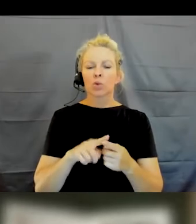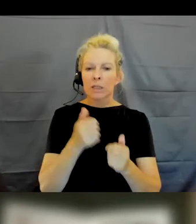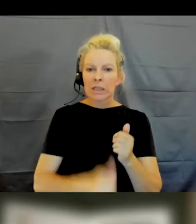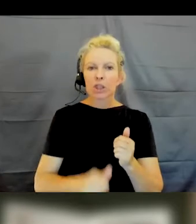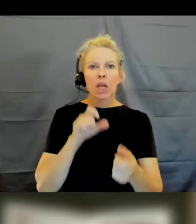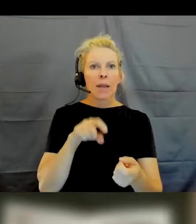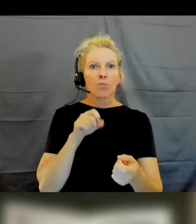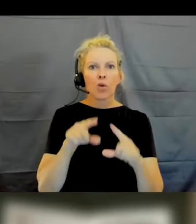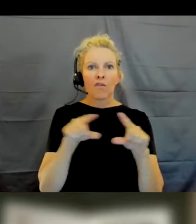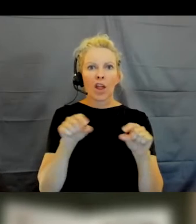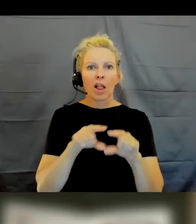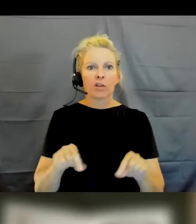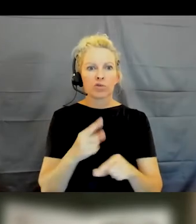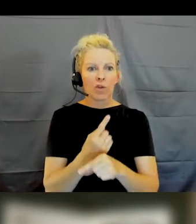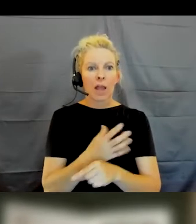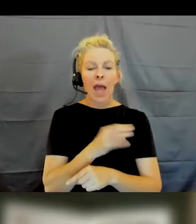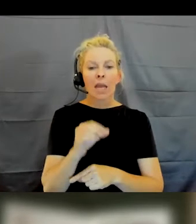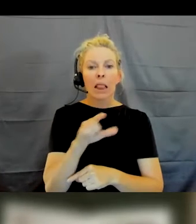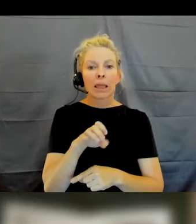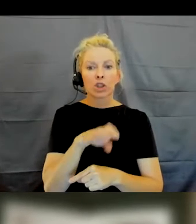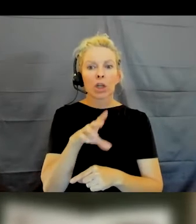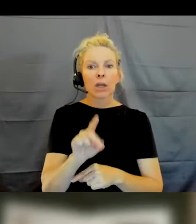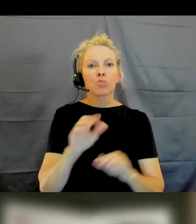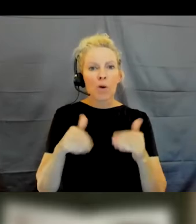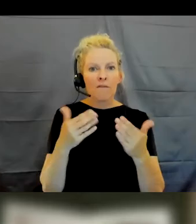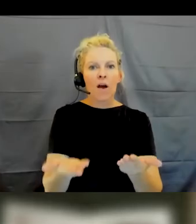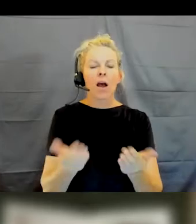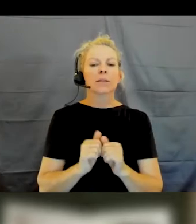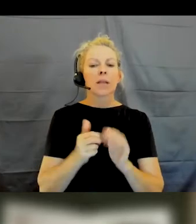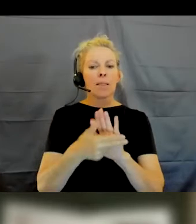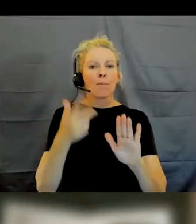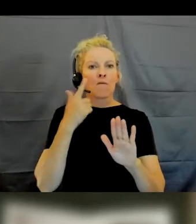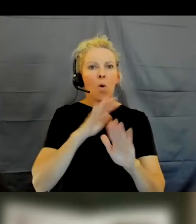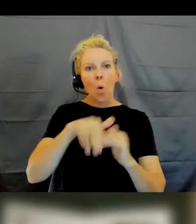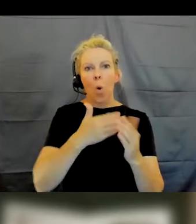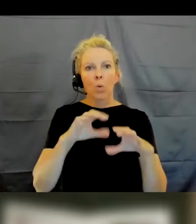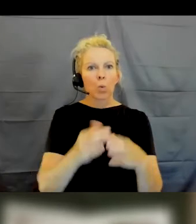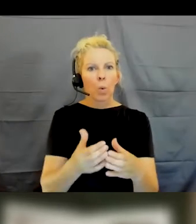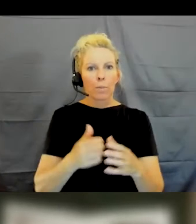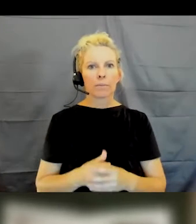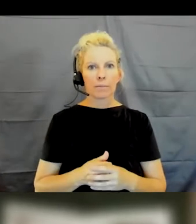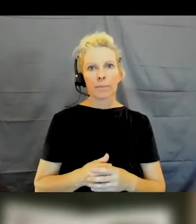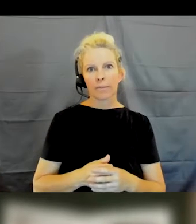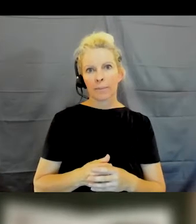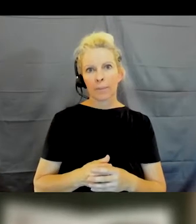and the legend provides overarching label for the group. Of those things. All the options,